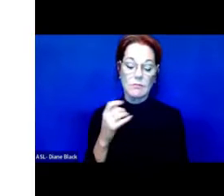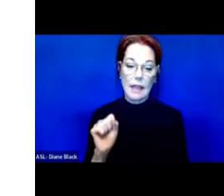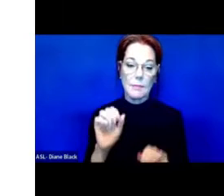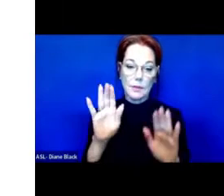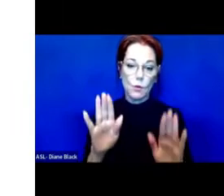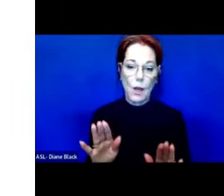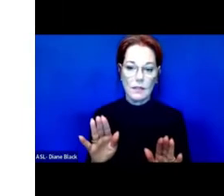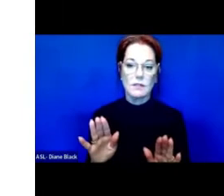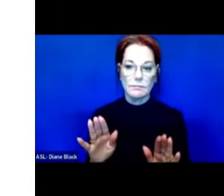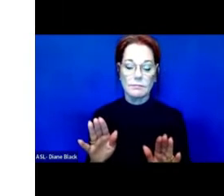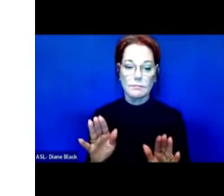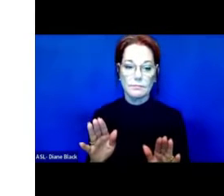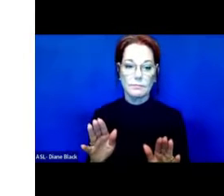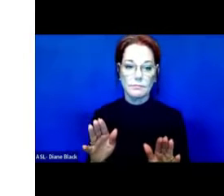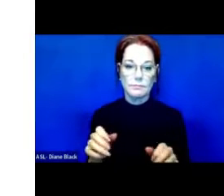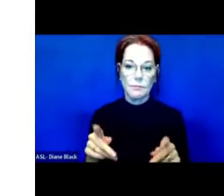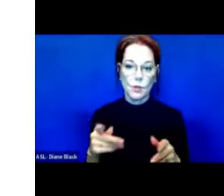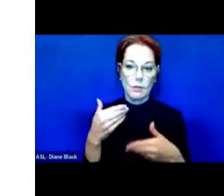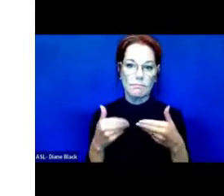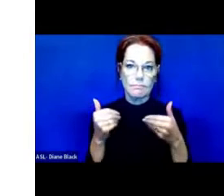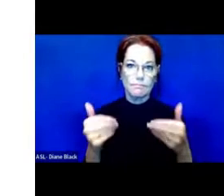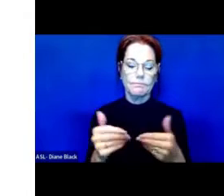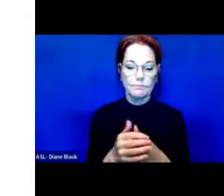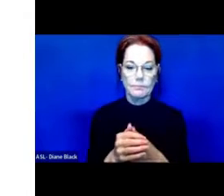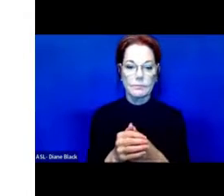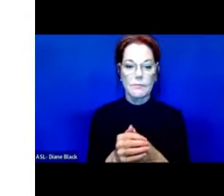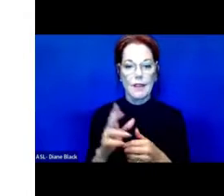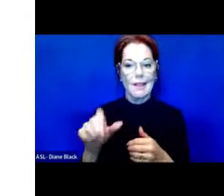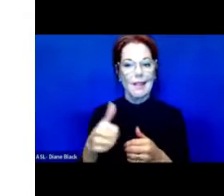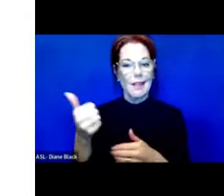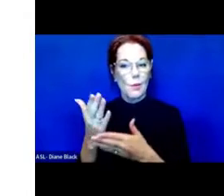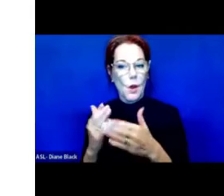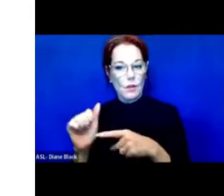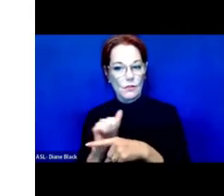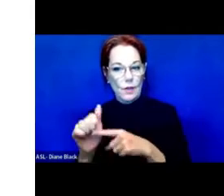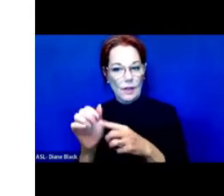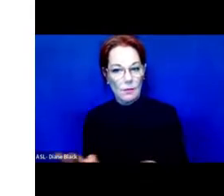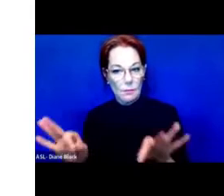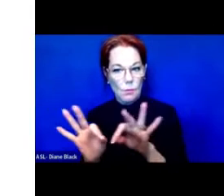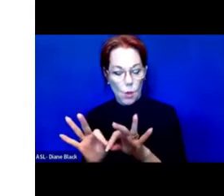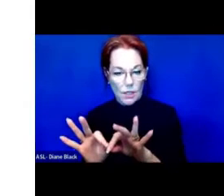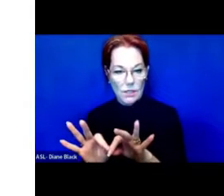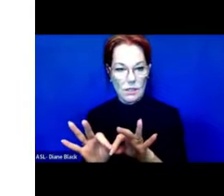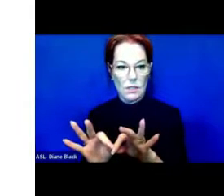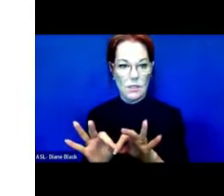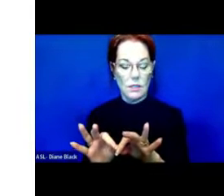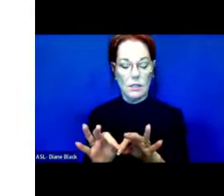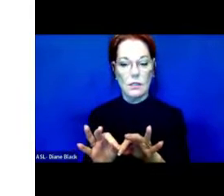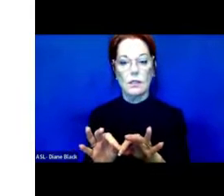sort of move this forward. The other piece of training that's important to consider when we're talking about individuals living with a brain injury is psycho